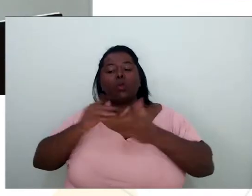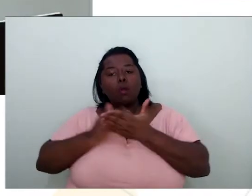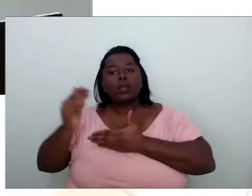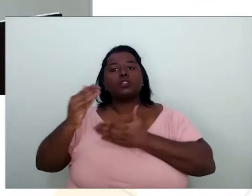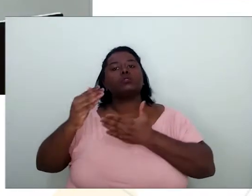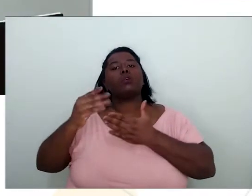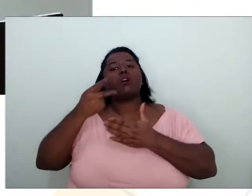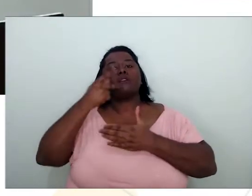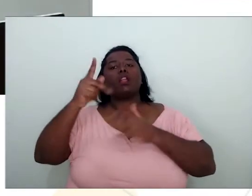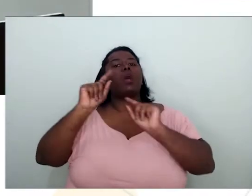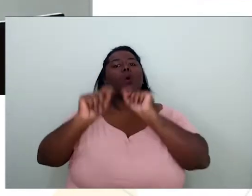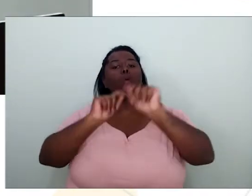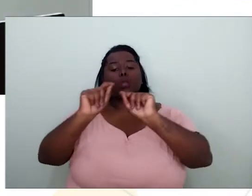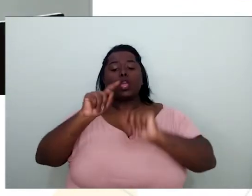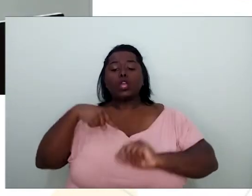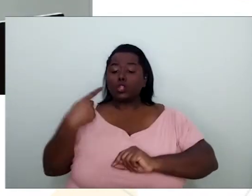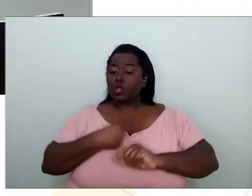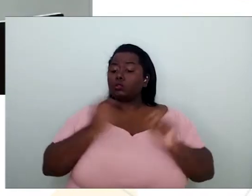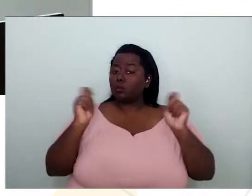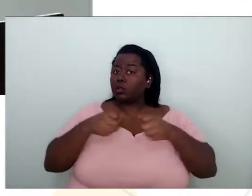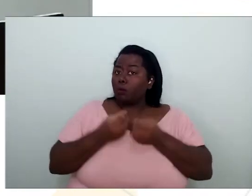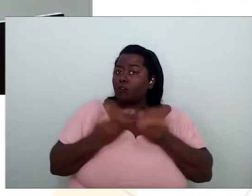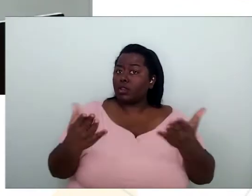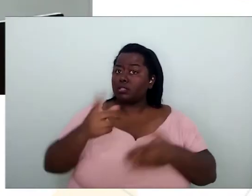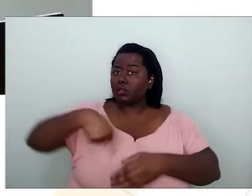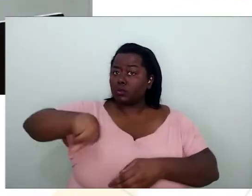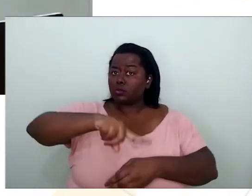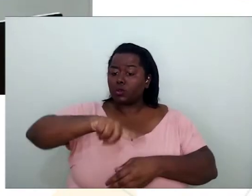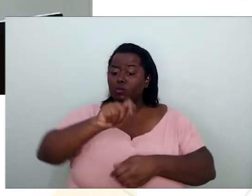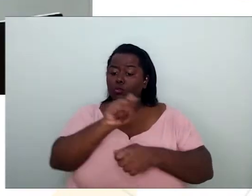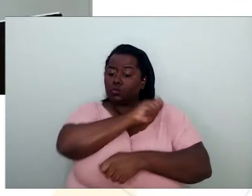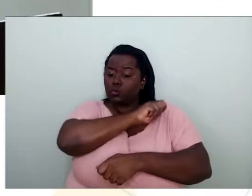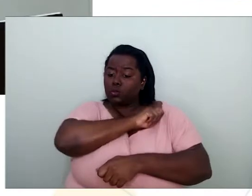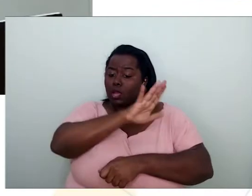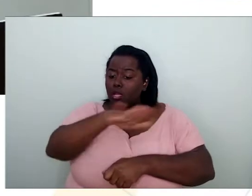and said we can provide students with the similar quality educational